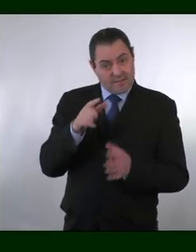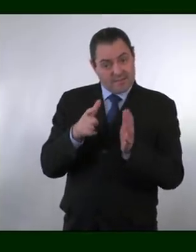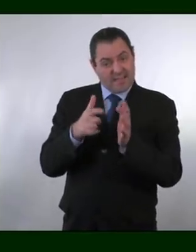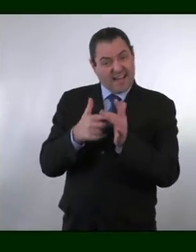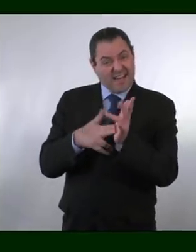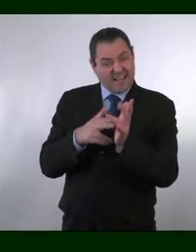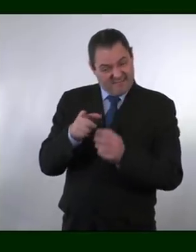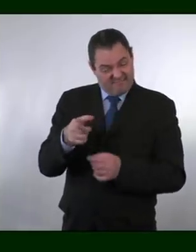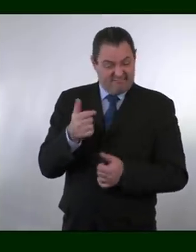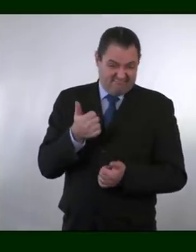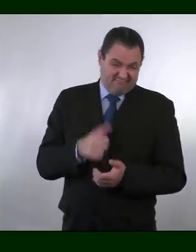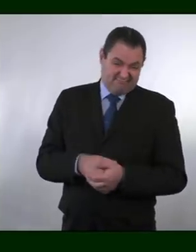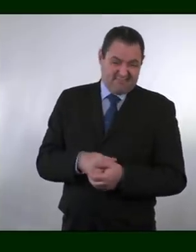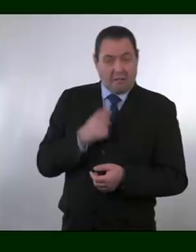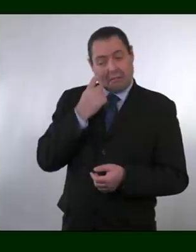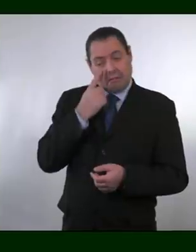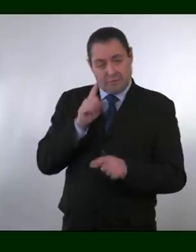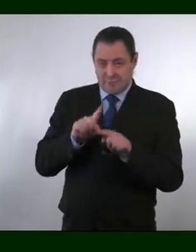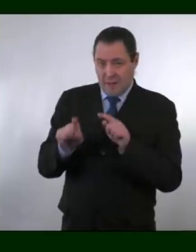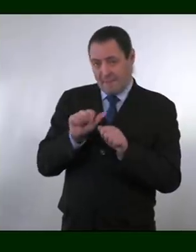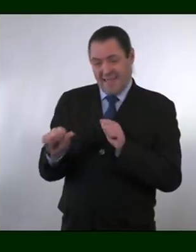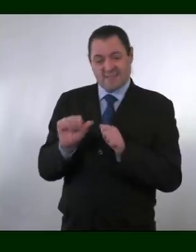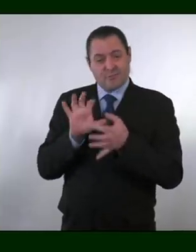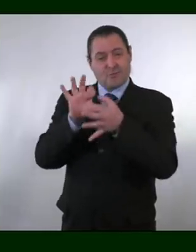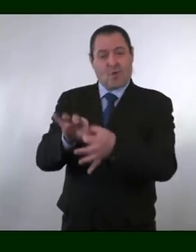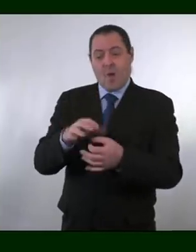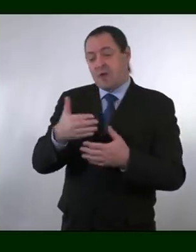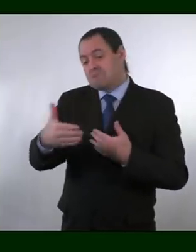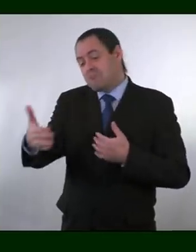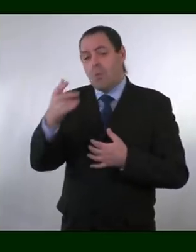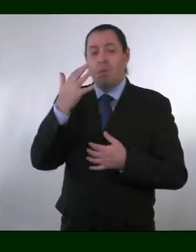I will do whatever I can to oblige as soon as possible. I will bear his invitation in mind.